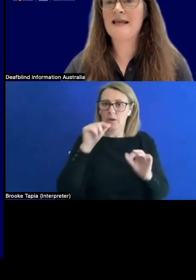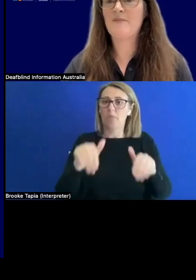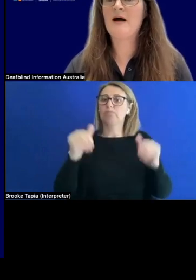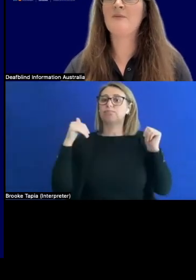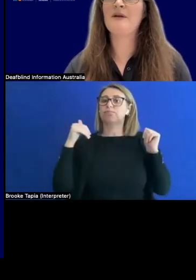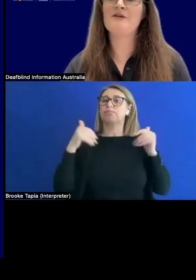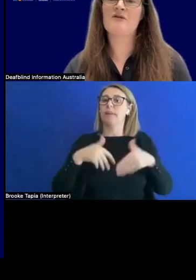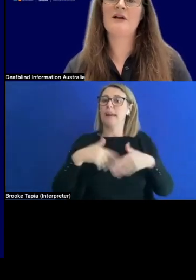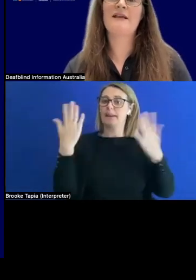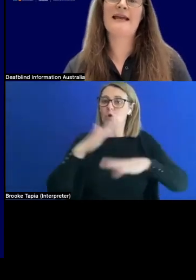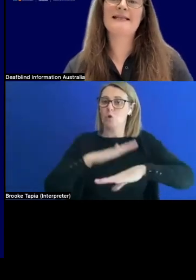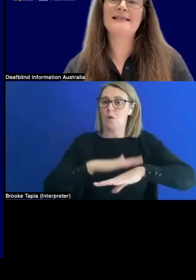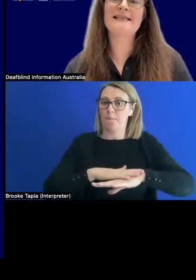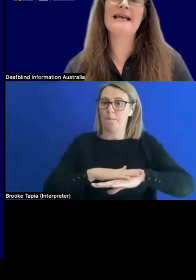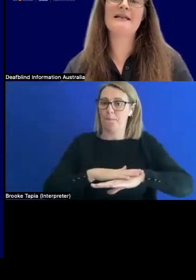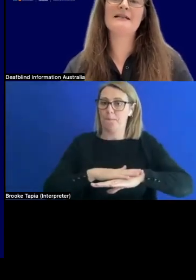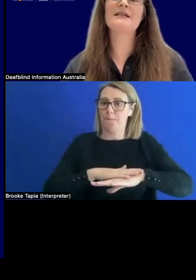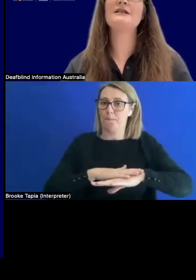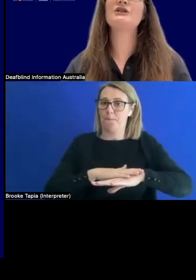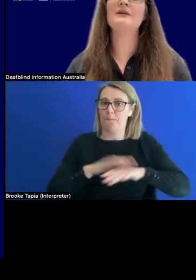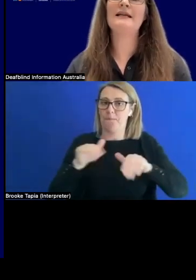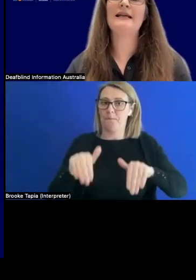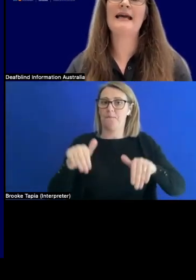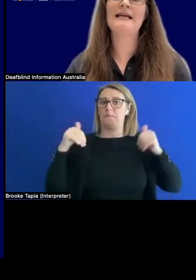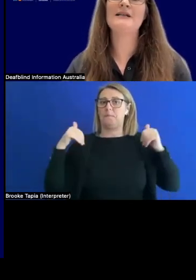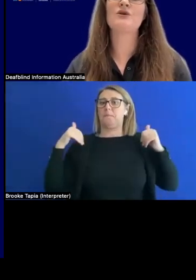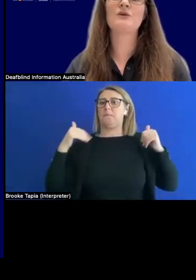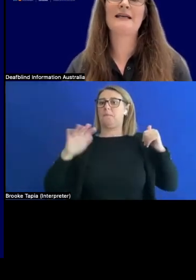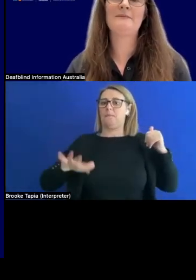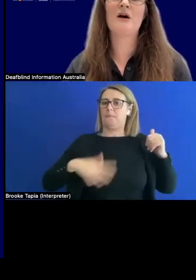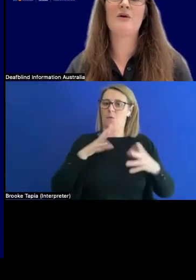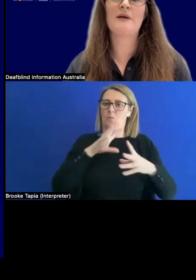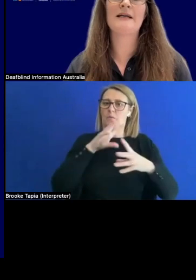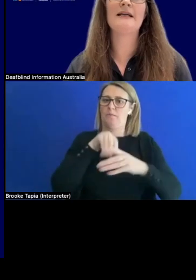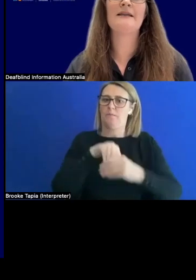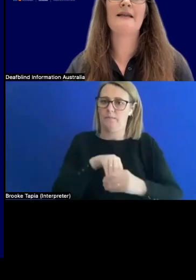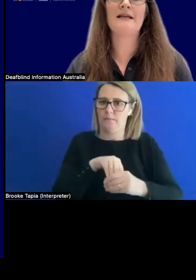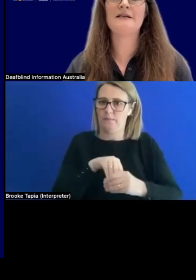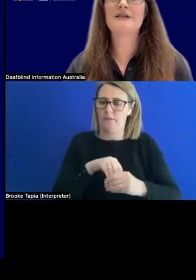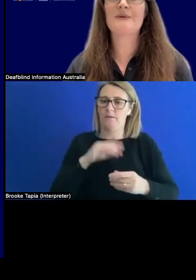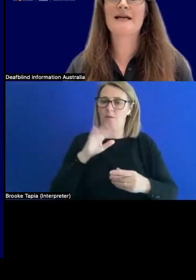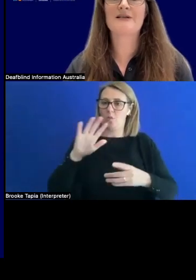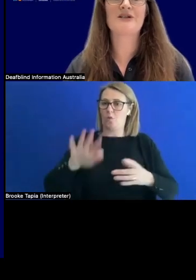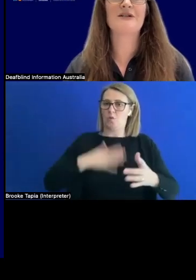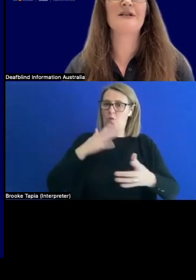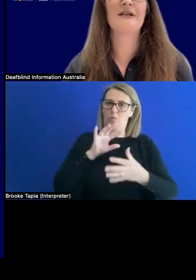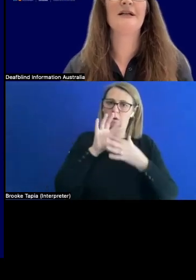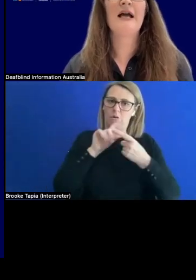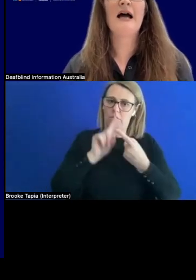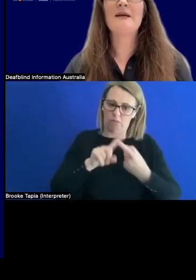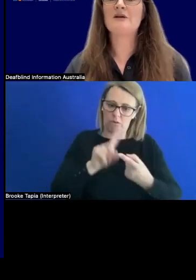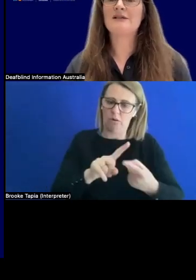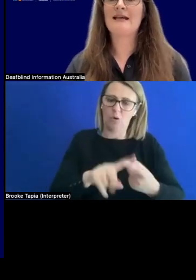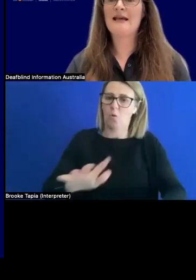thereby withdrawing their consent to engage or keep going in that interaction. Because their